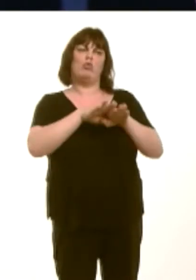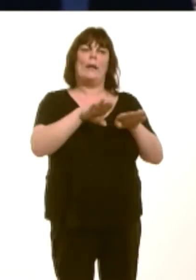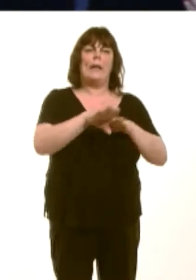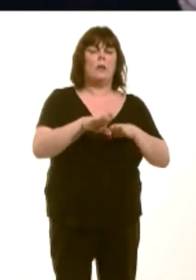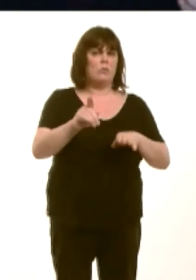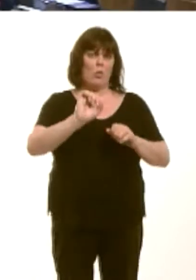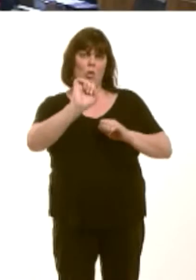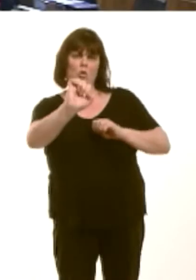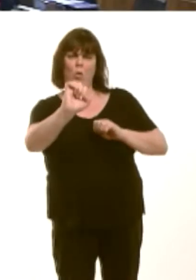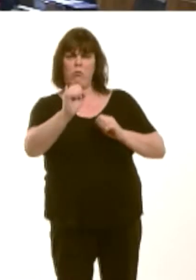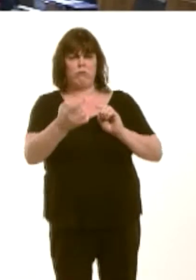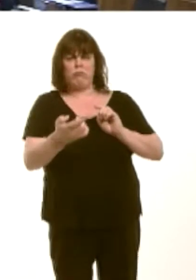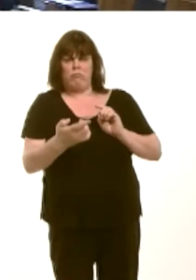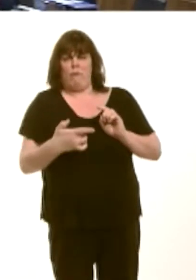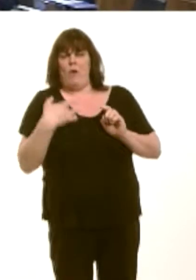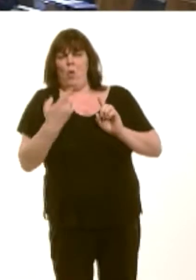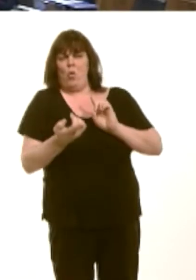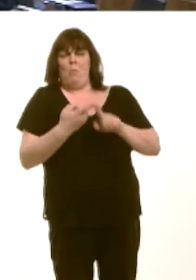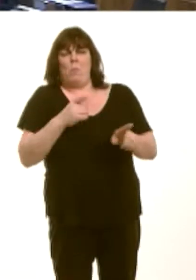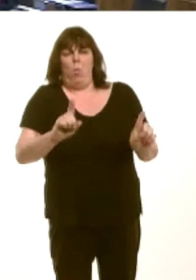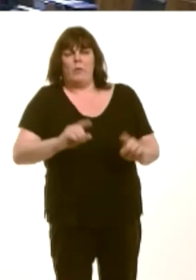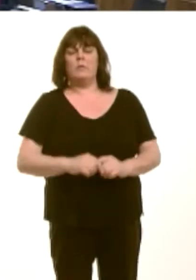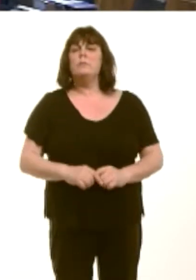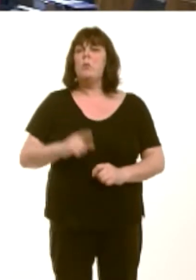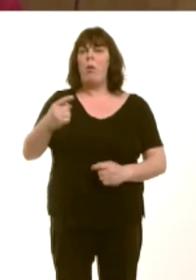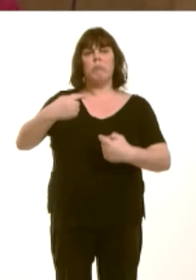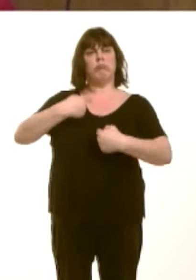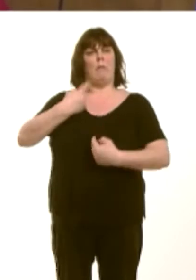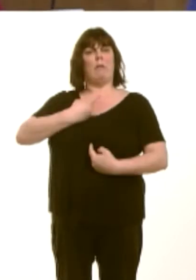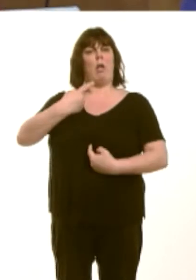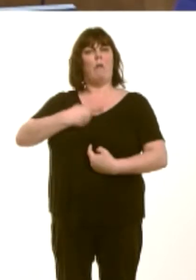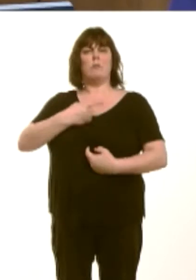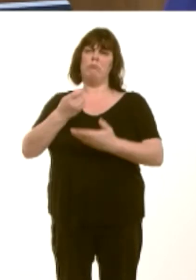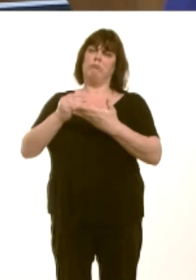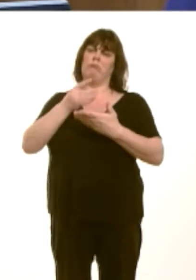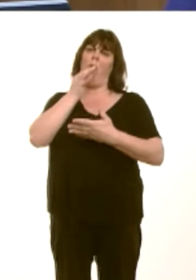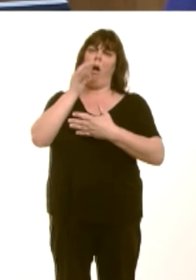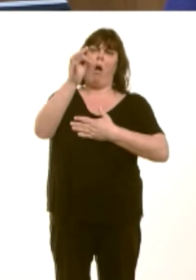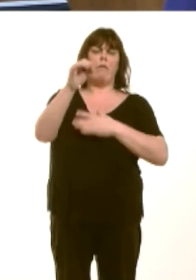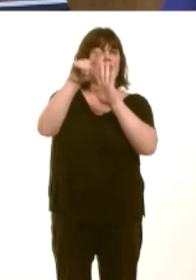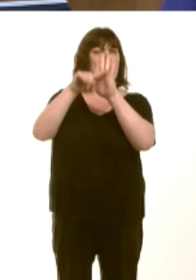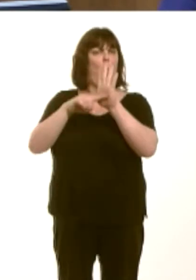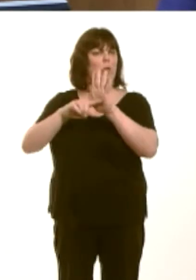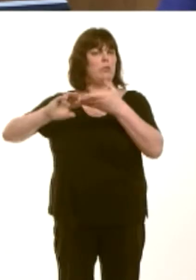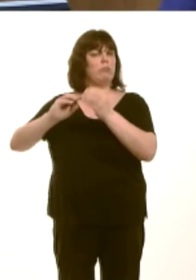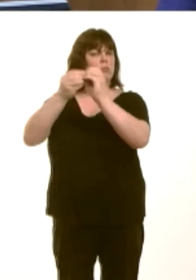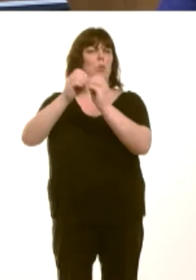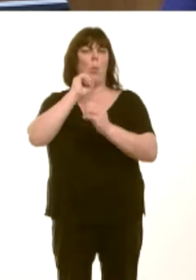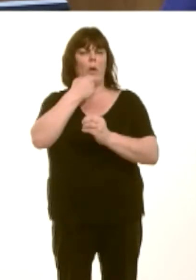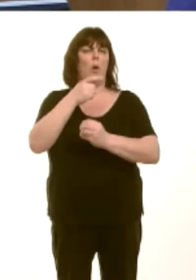Carwyn Jones: óthis is a report that we ourselves commissioned. We wanted to make sure that the future provision of teacher training was right as far as Wales